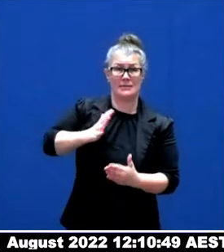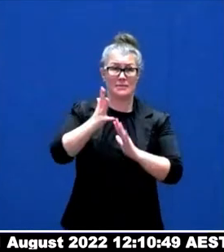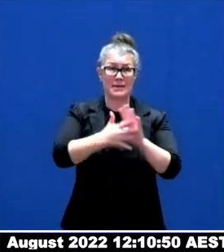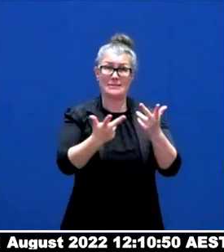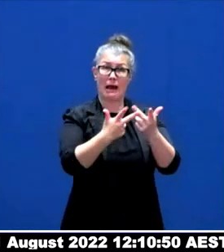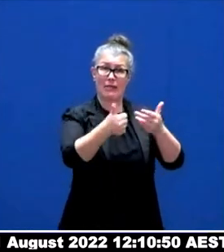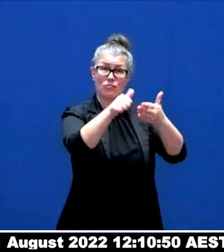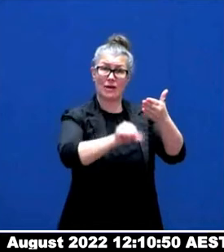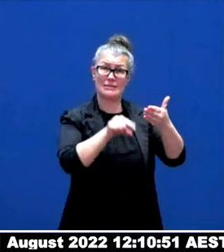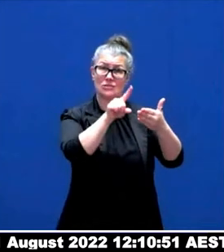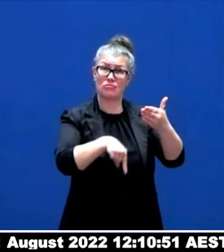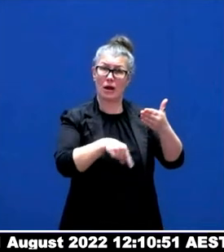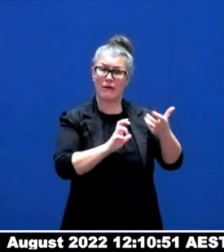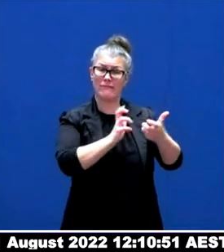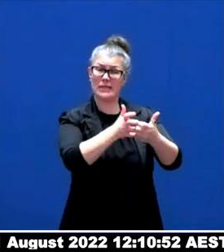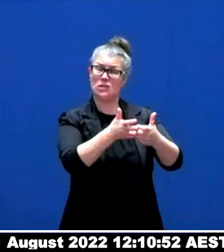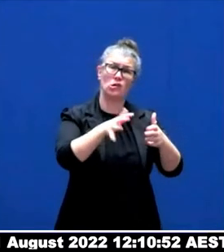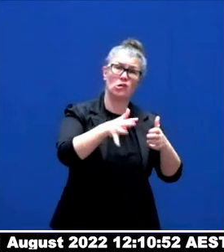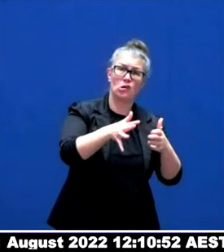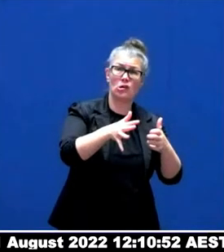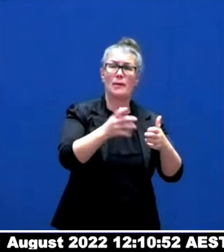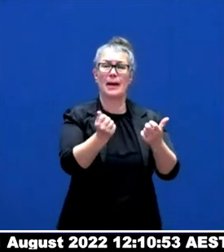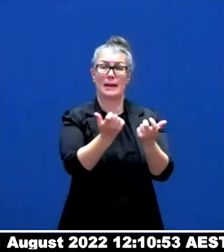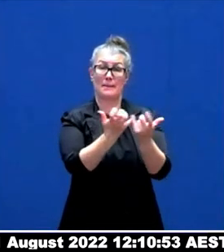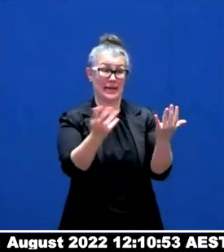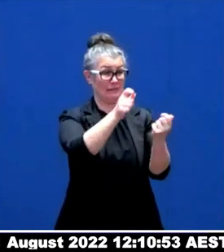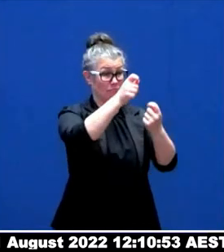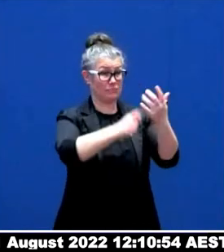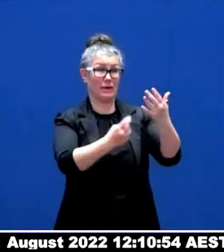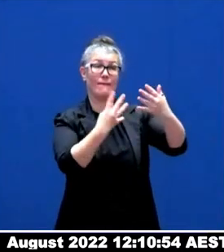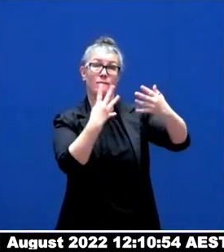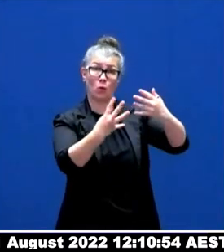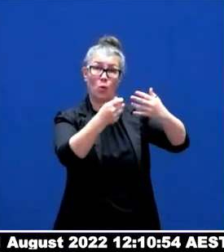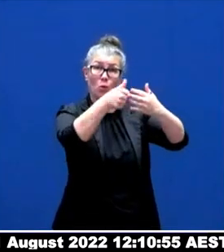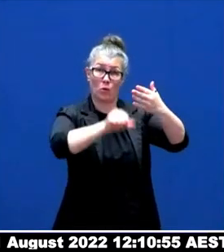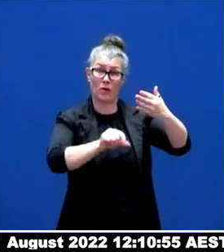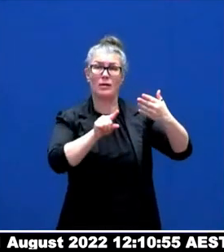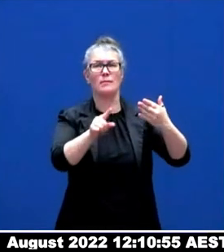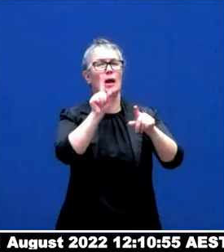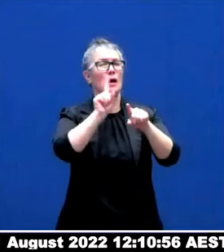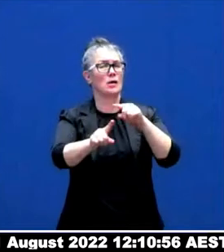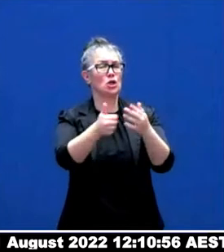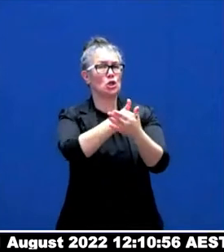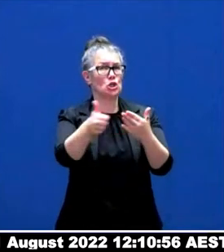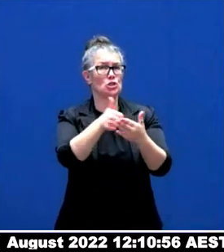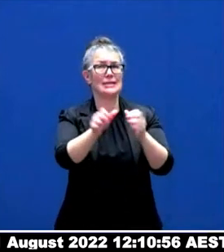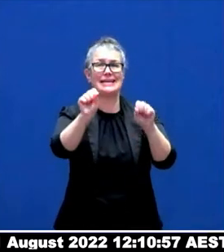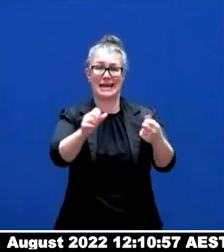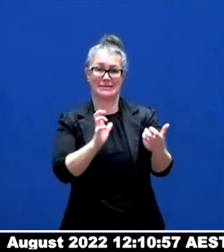Often they would fit many of the four. But, in most instances, they always fit that criteria for the priority wait list.